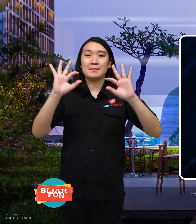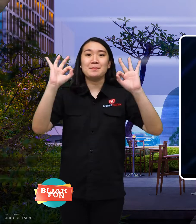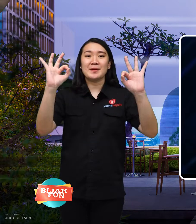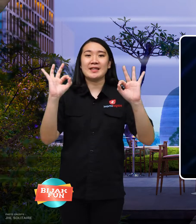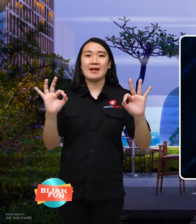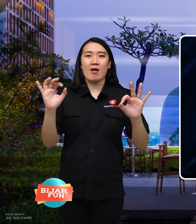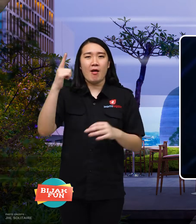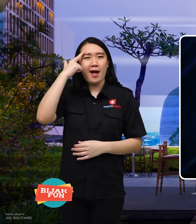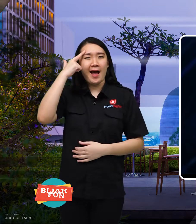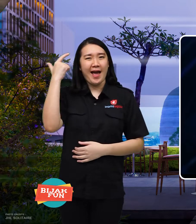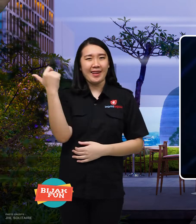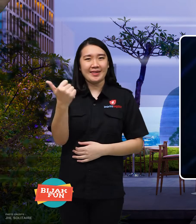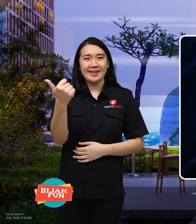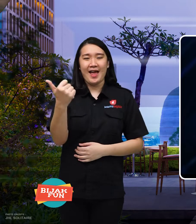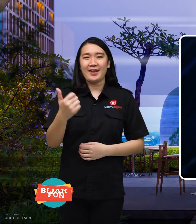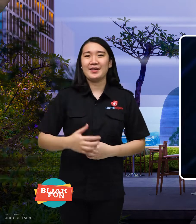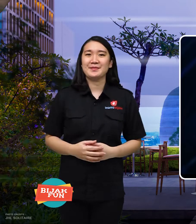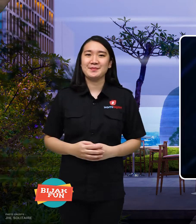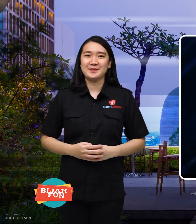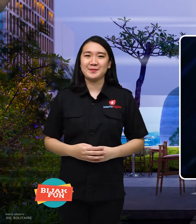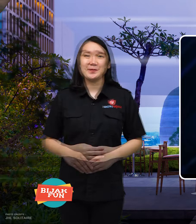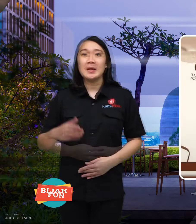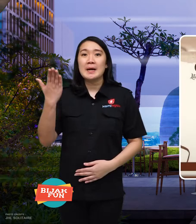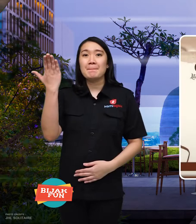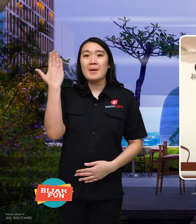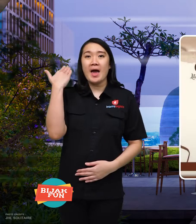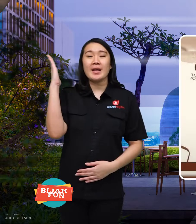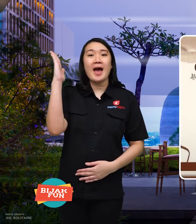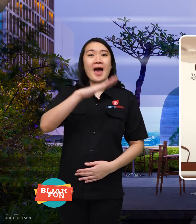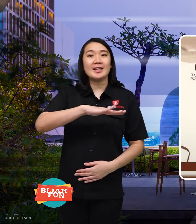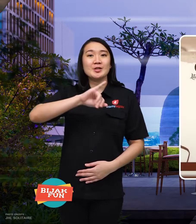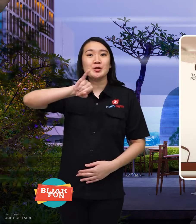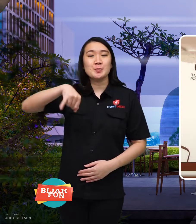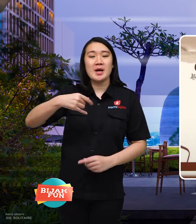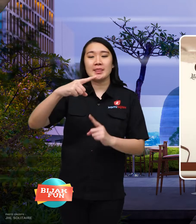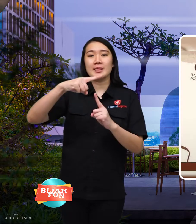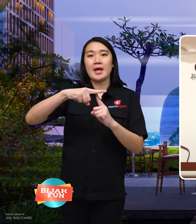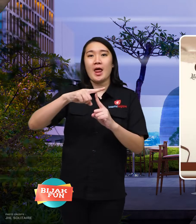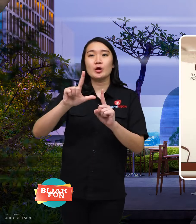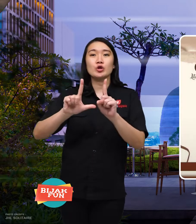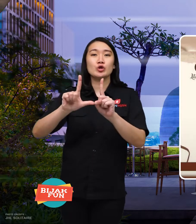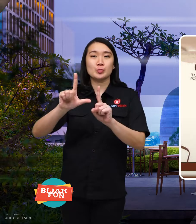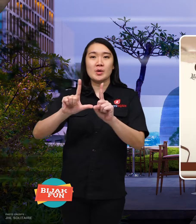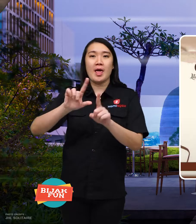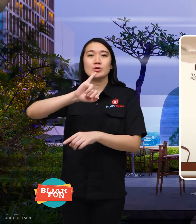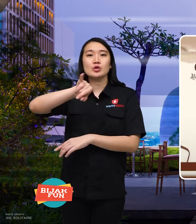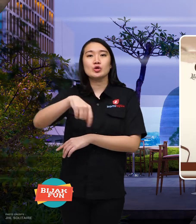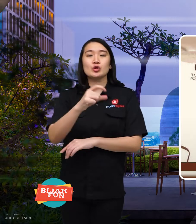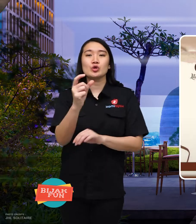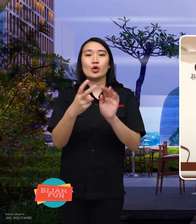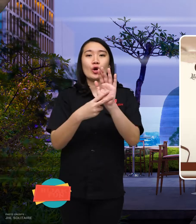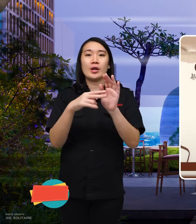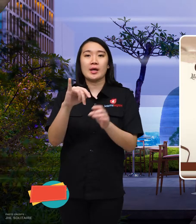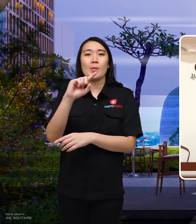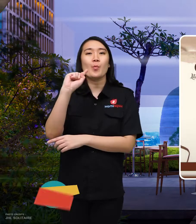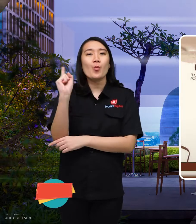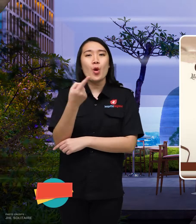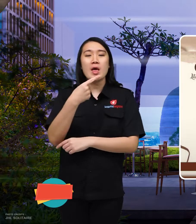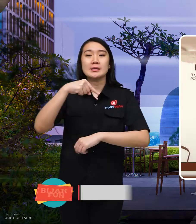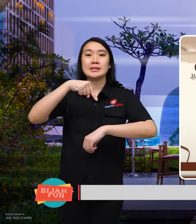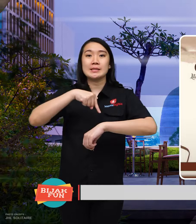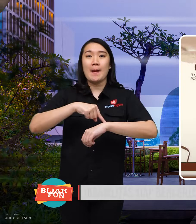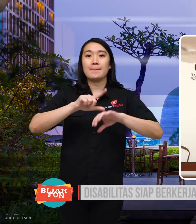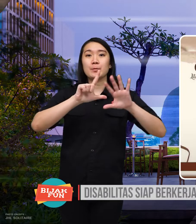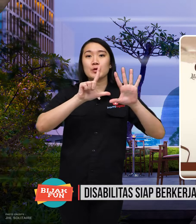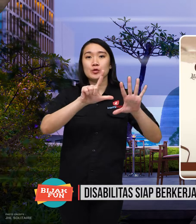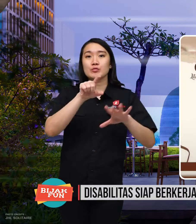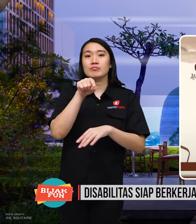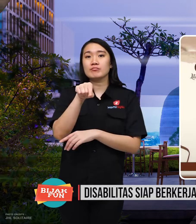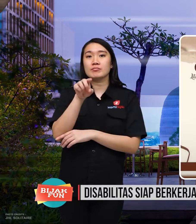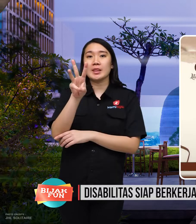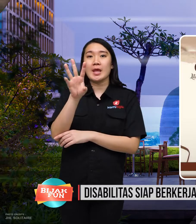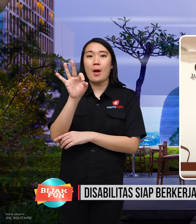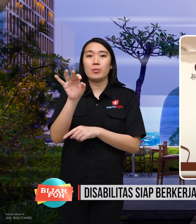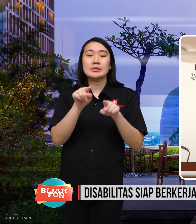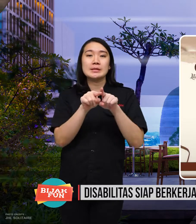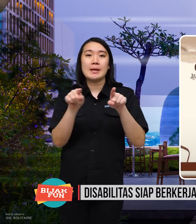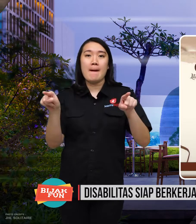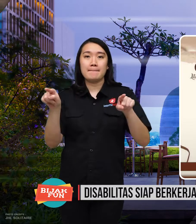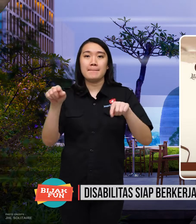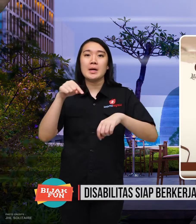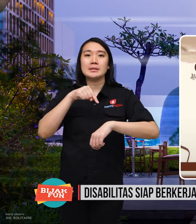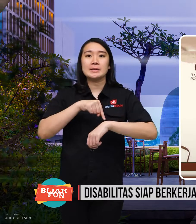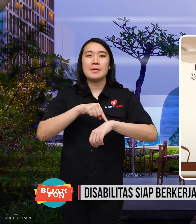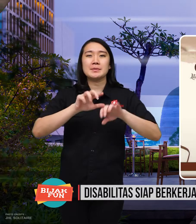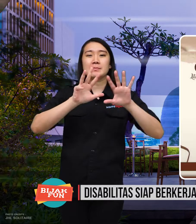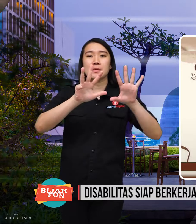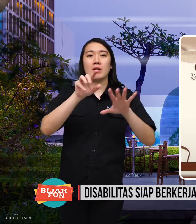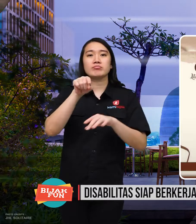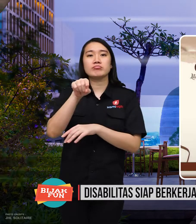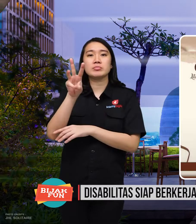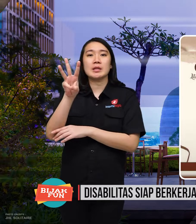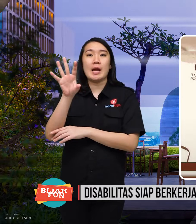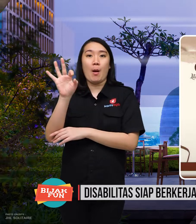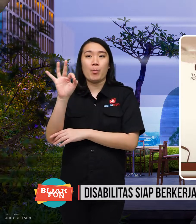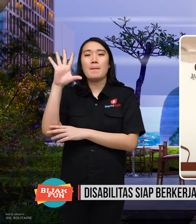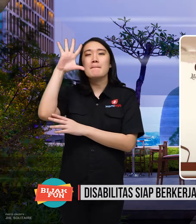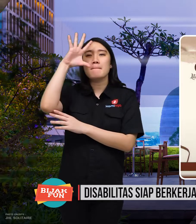Last Friday the 17th of June from 19.30-21.30 pm via zoom